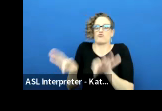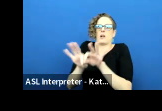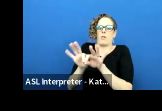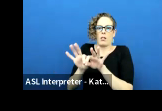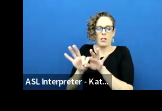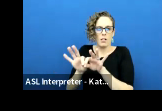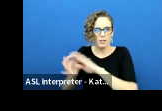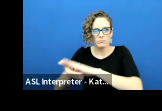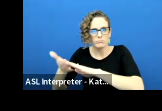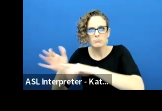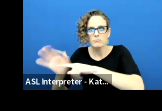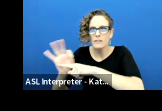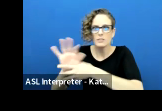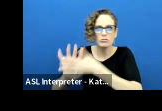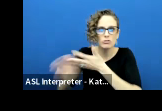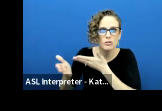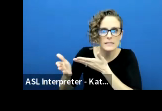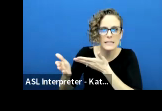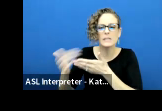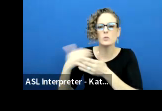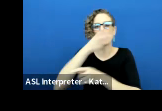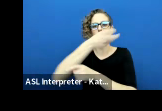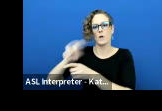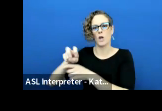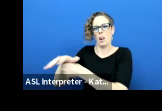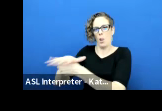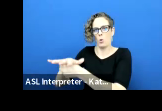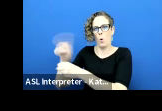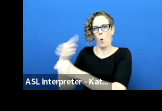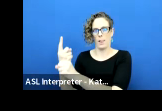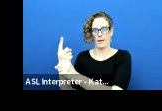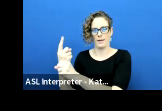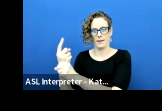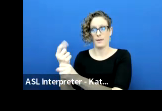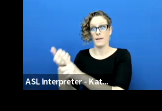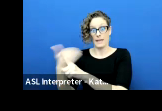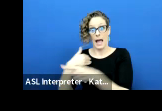we're putting on to a local only environment so as long as he's got power as long as he doesn't